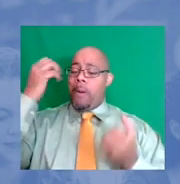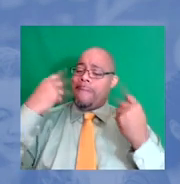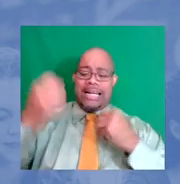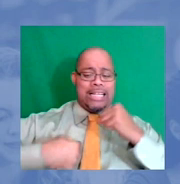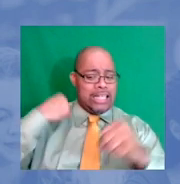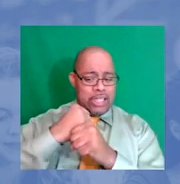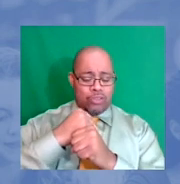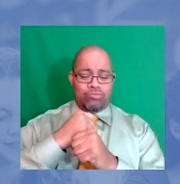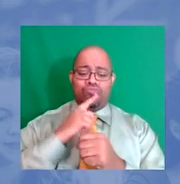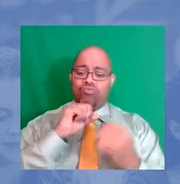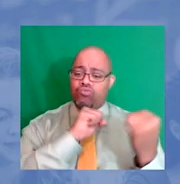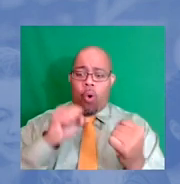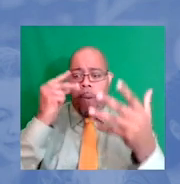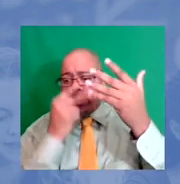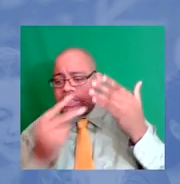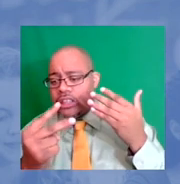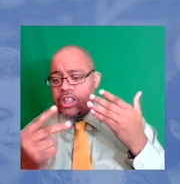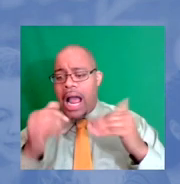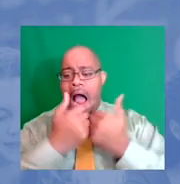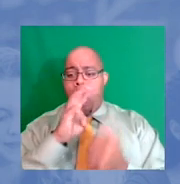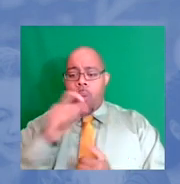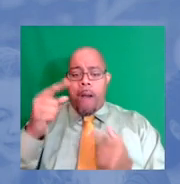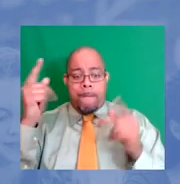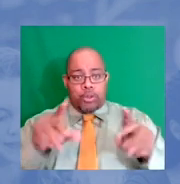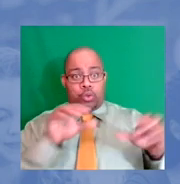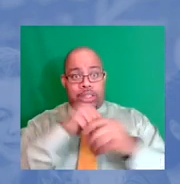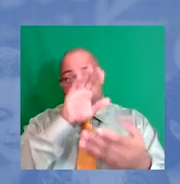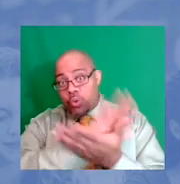FOR HOW WELL STUDENTS DO IN SCHOOL IS FAMILY INCOME.